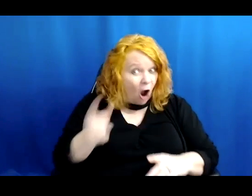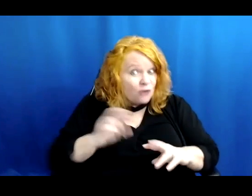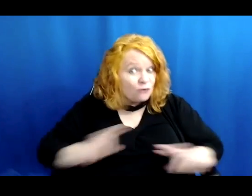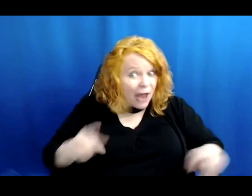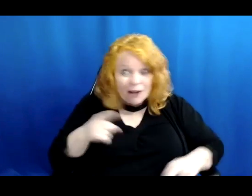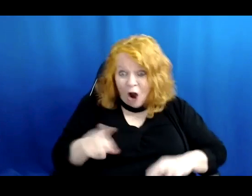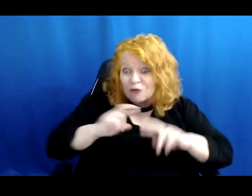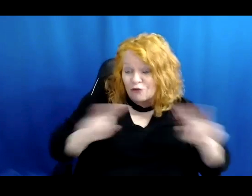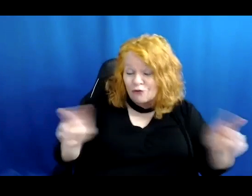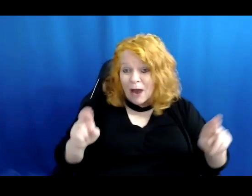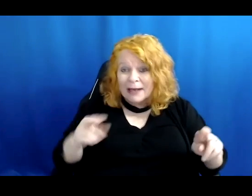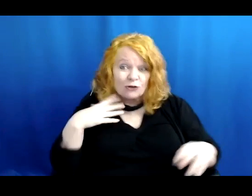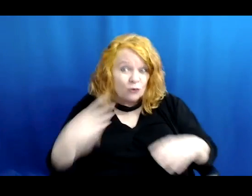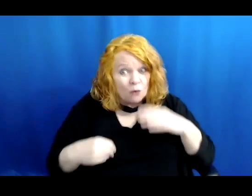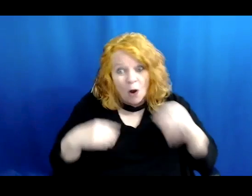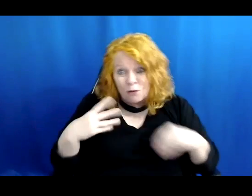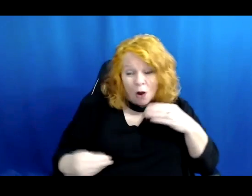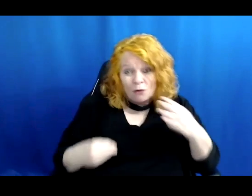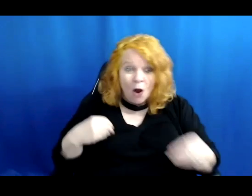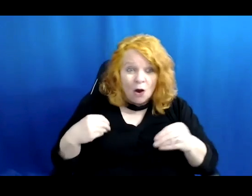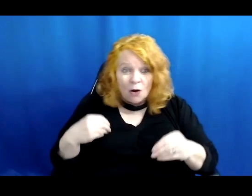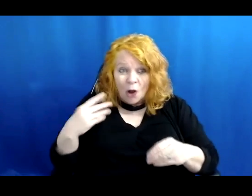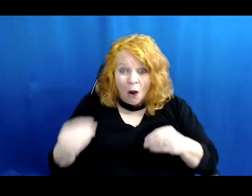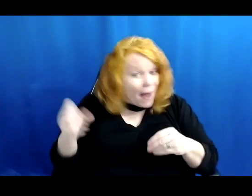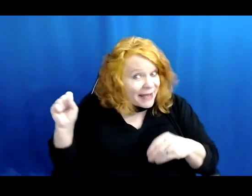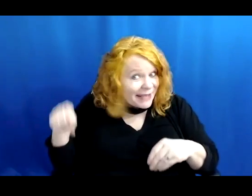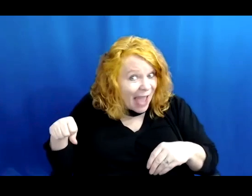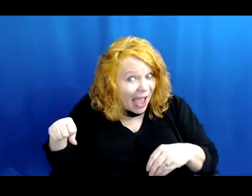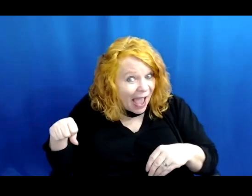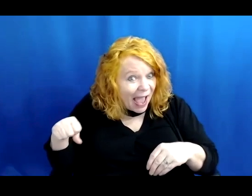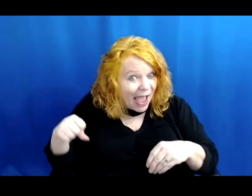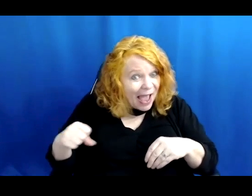to go, go, go, go, go-itty go. Tip, tap, tip, tap, tap-itty tap.